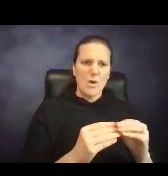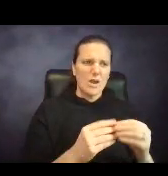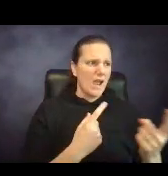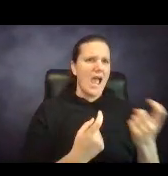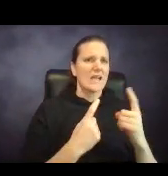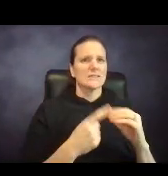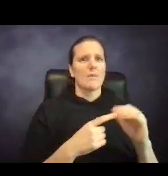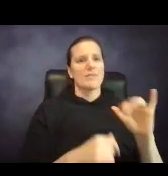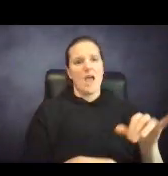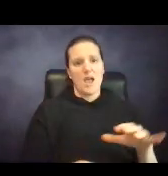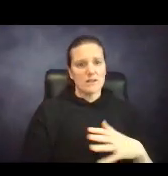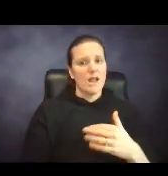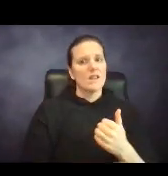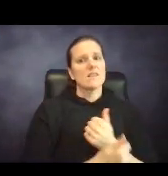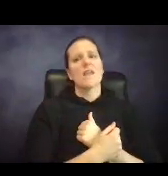So I love having those conversations